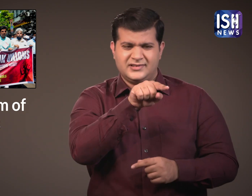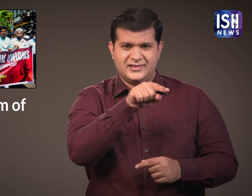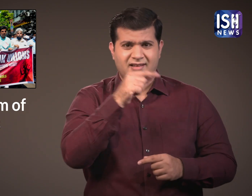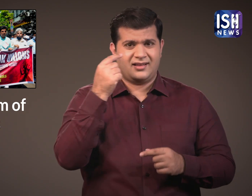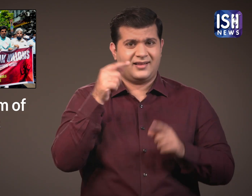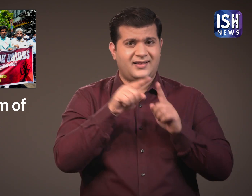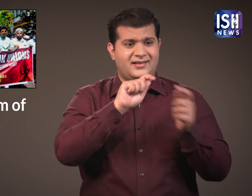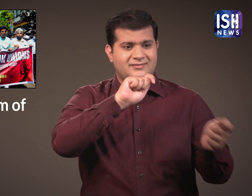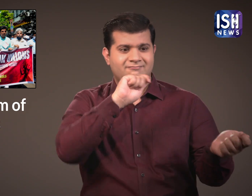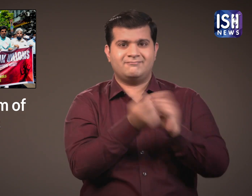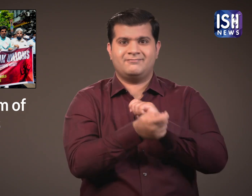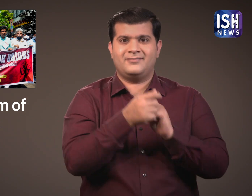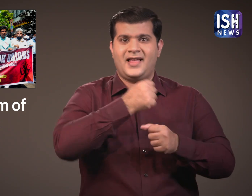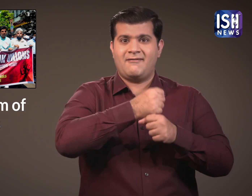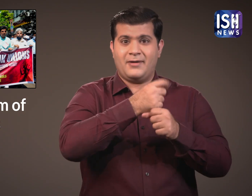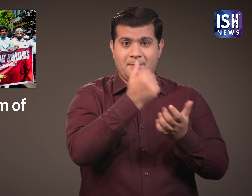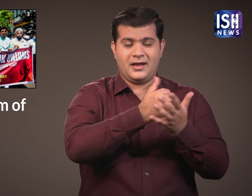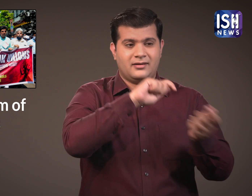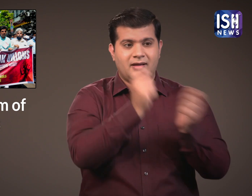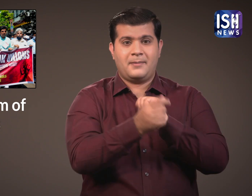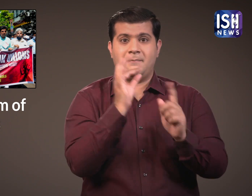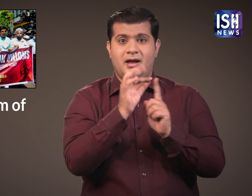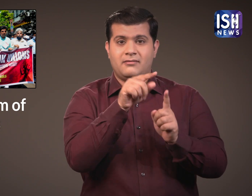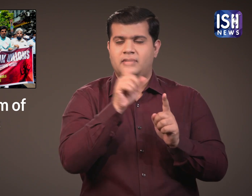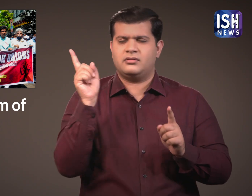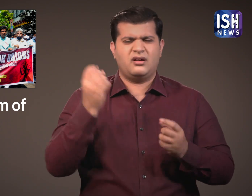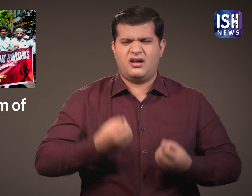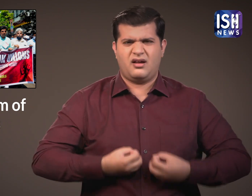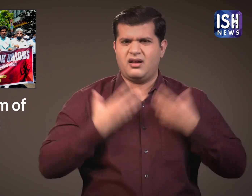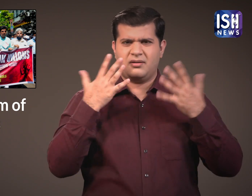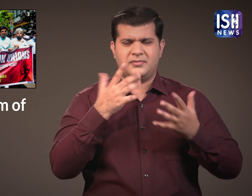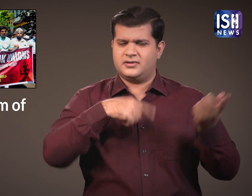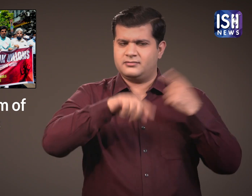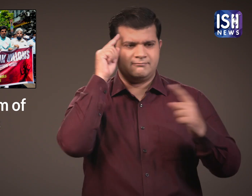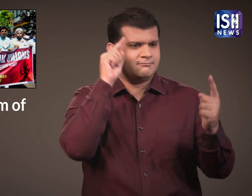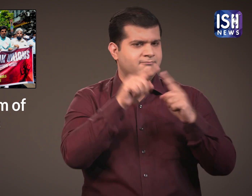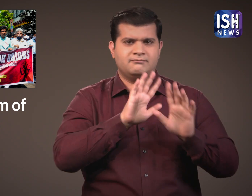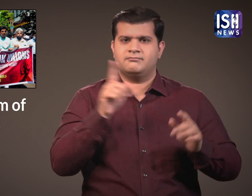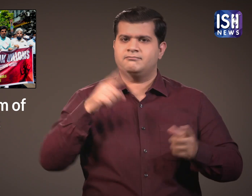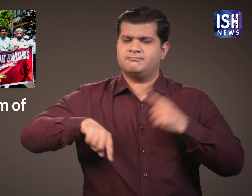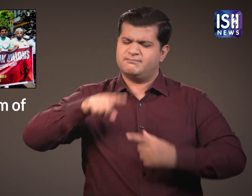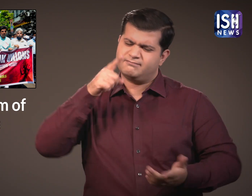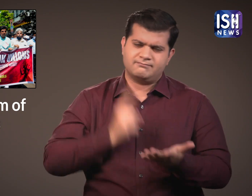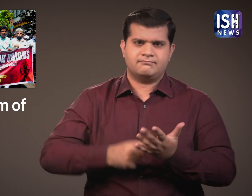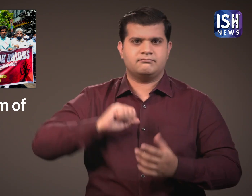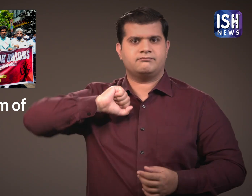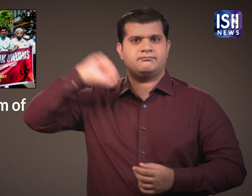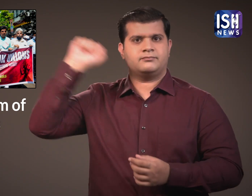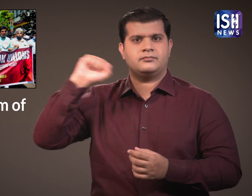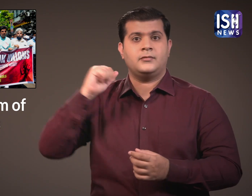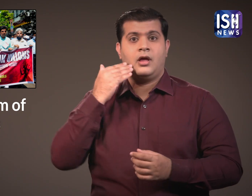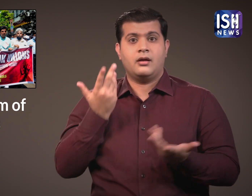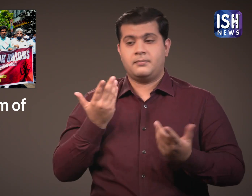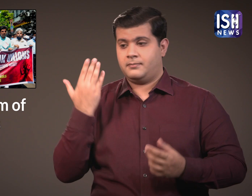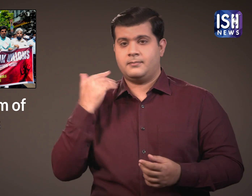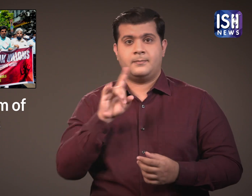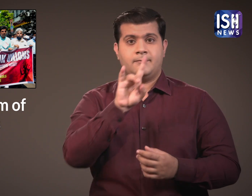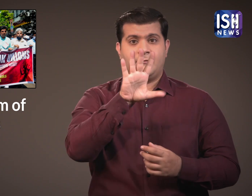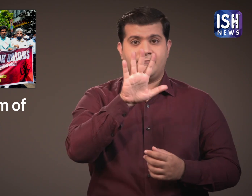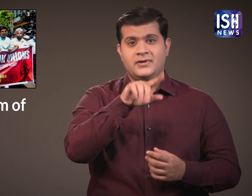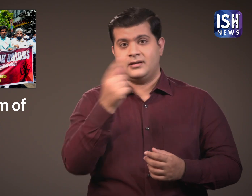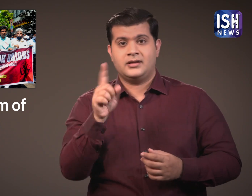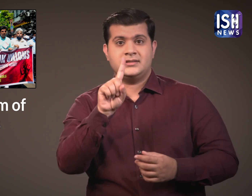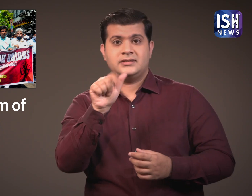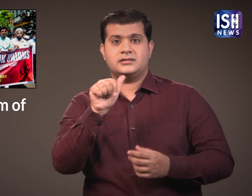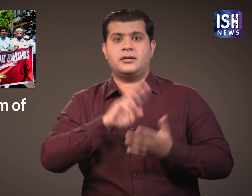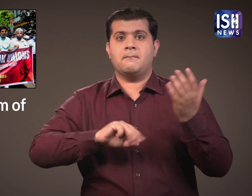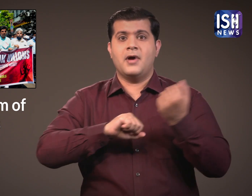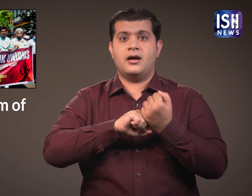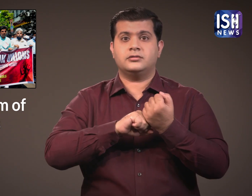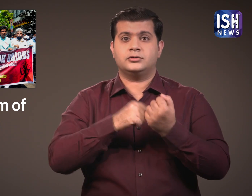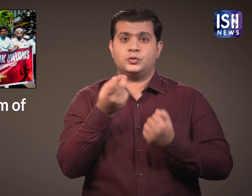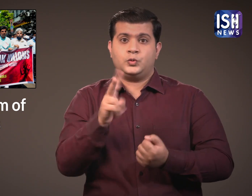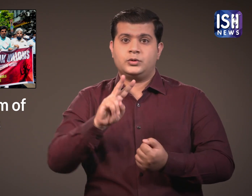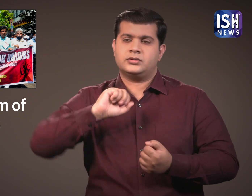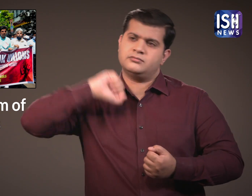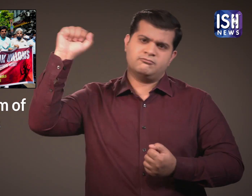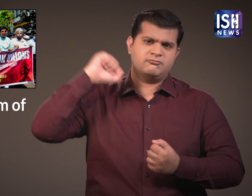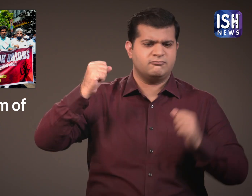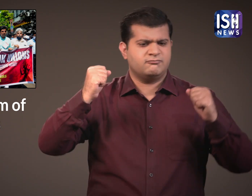Unhappy with the government's plans for privatisation, they called a strike on 15th & 16th March.